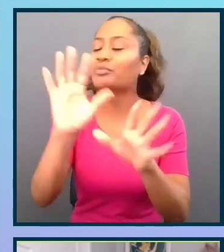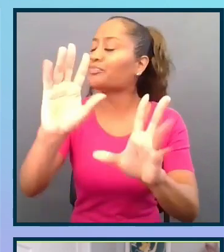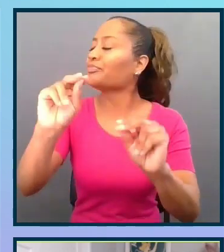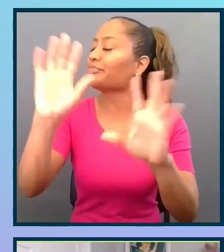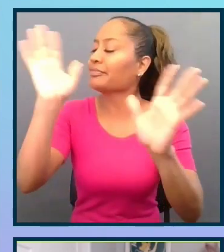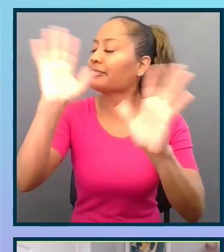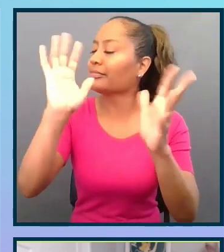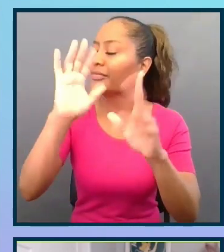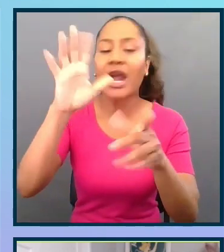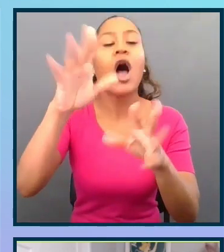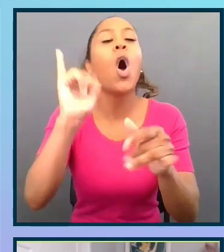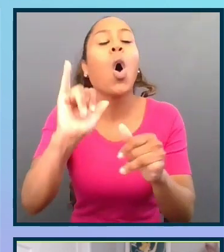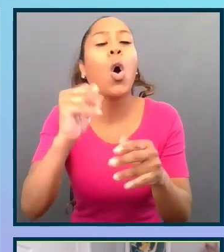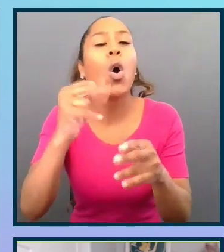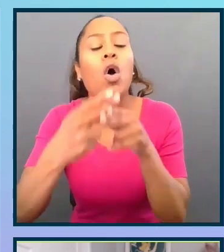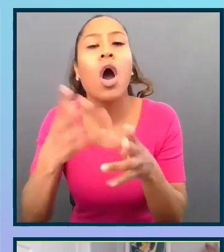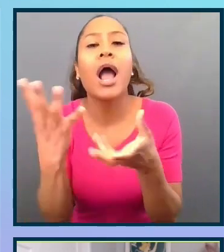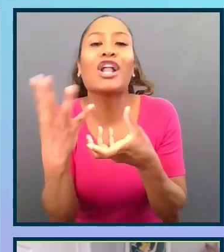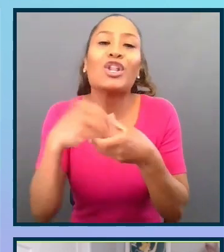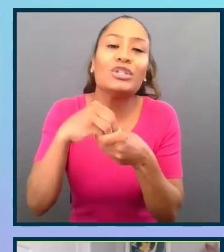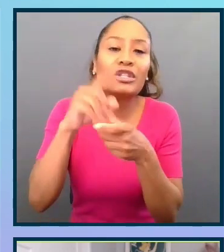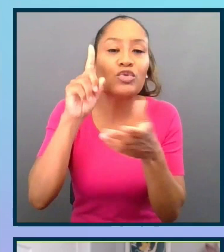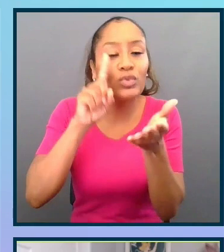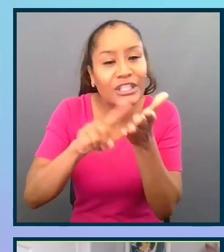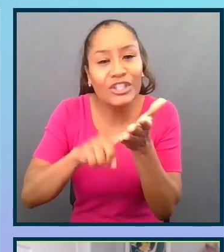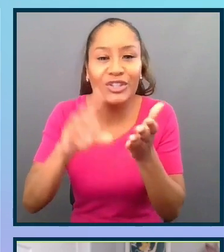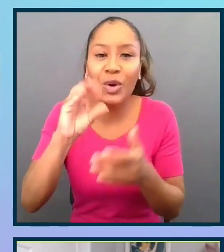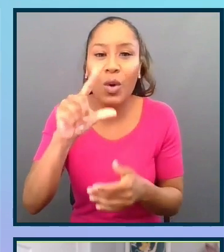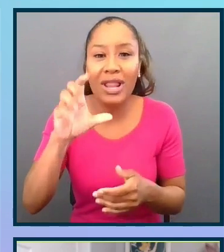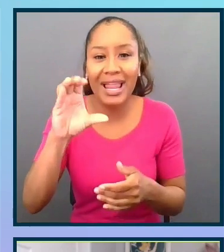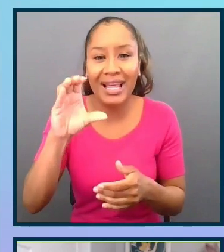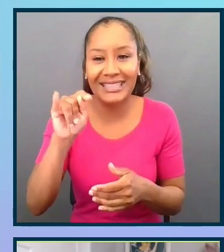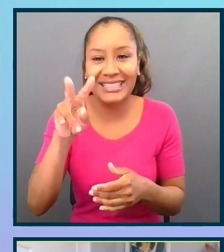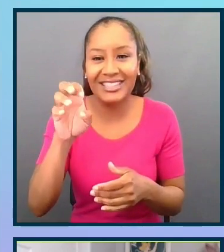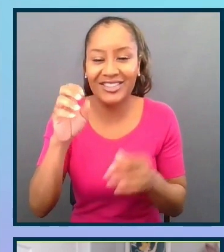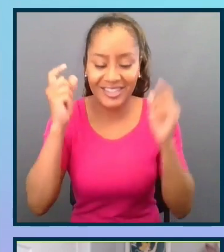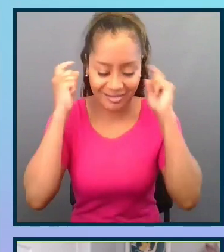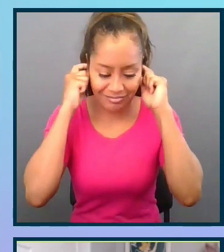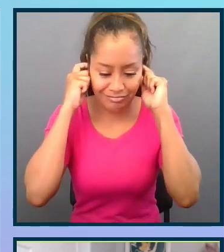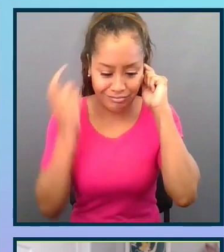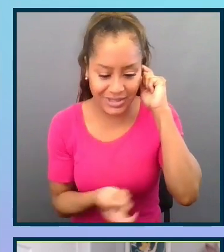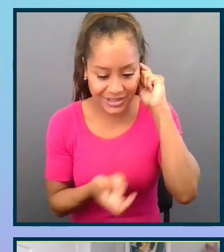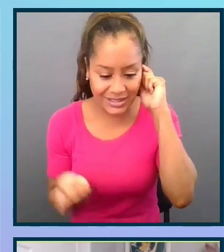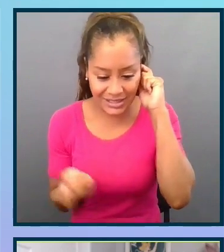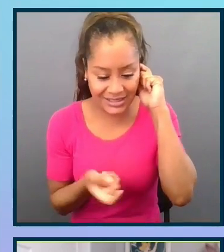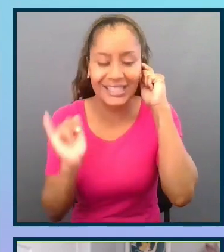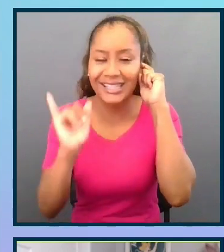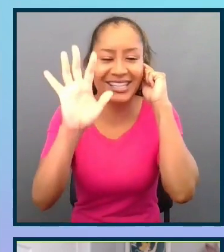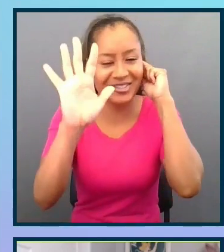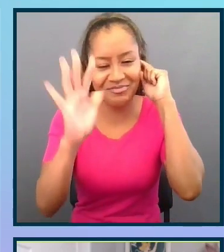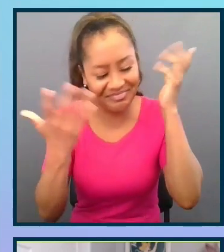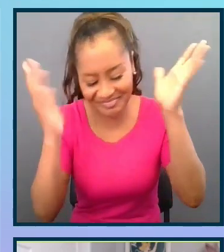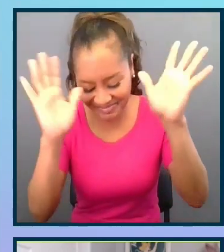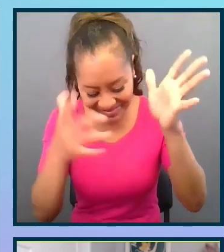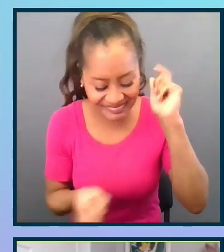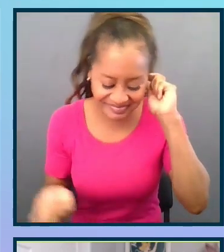The inclusive research collective. There goes my headphone, the inclusive research collective on medium